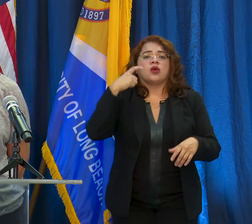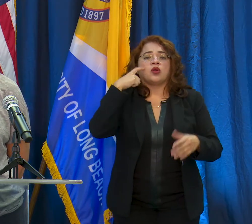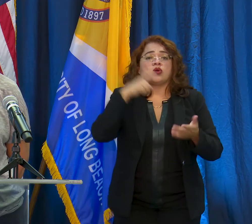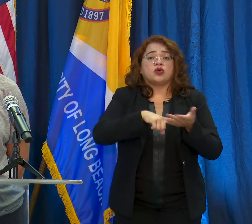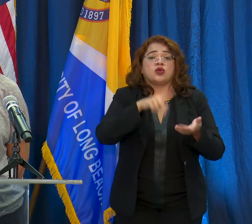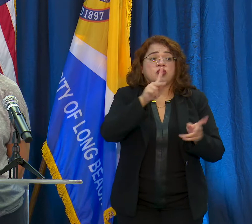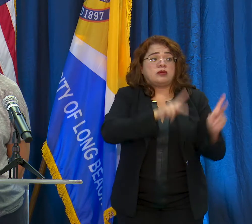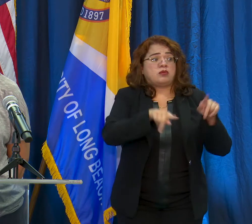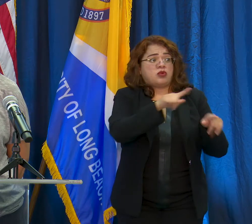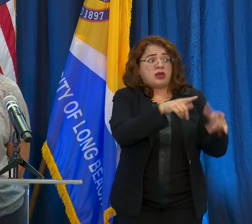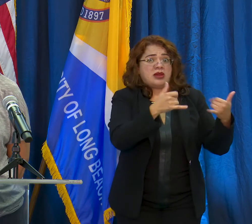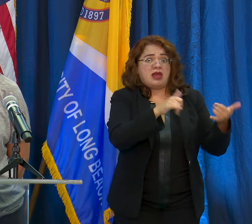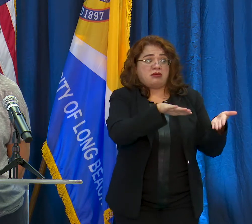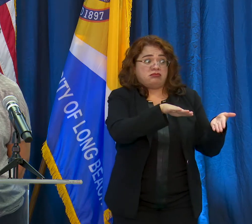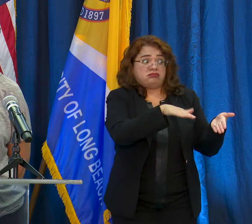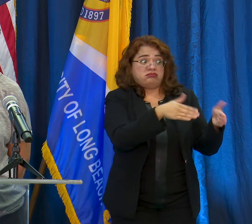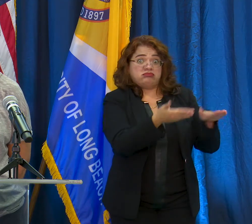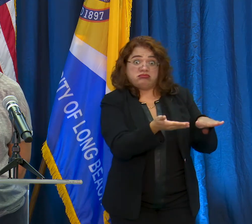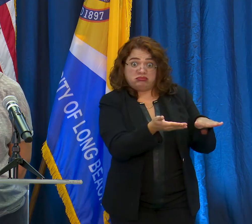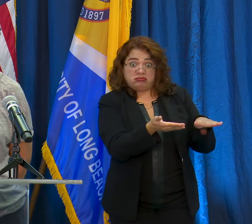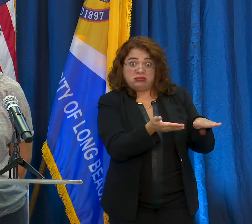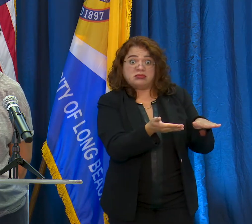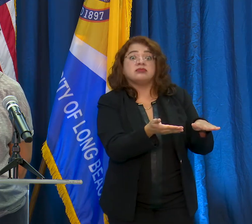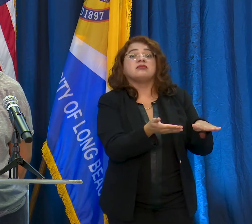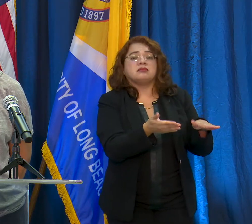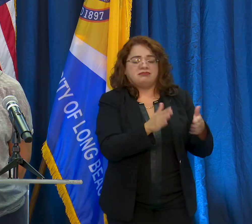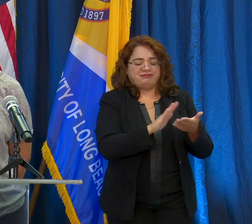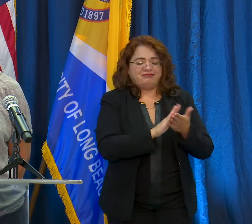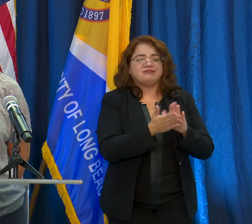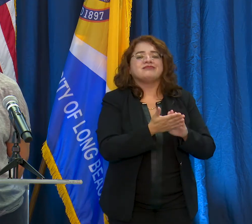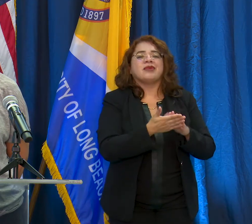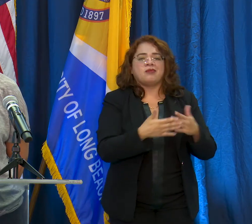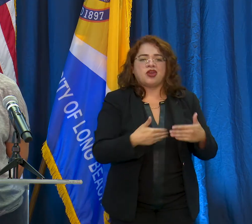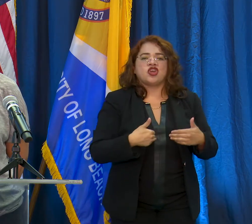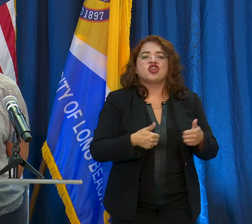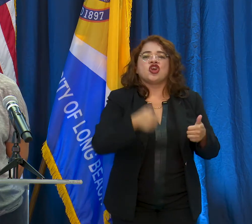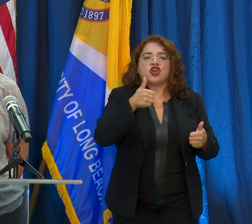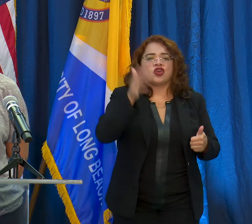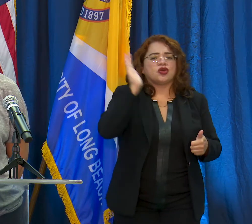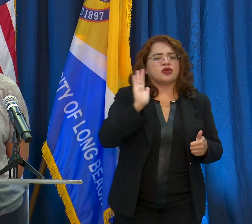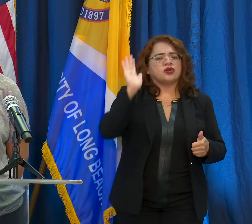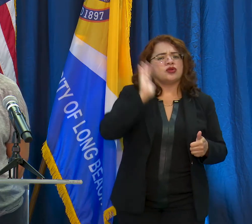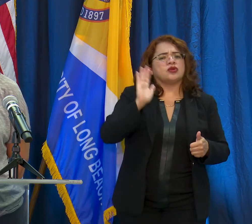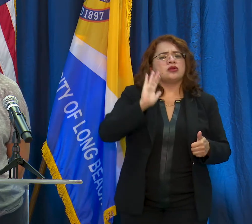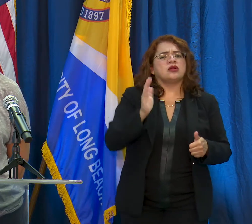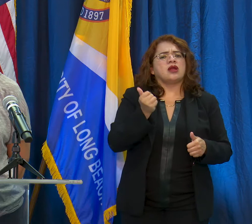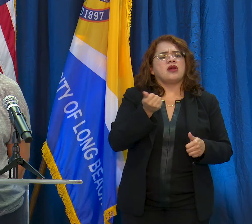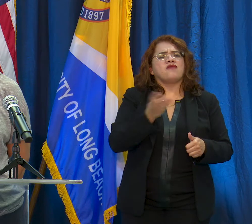from COVID have become younger as well. It used to be that very few deaths in